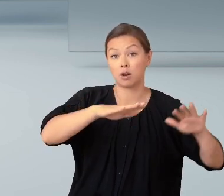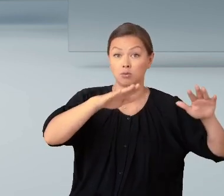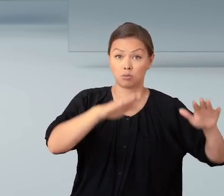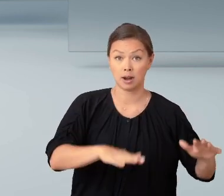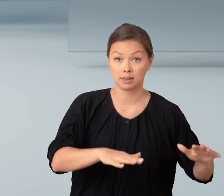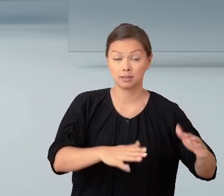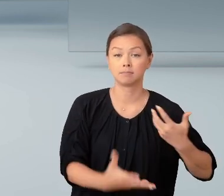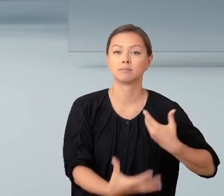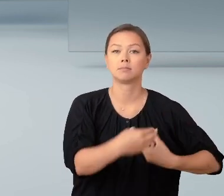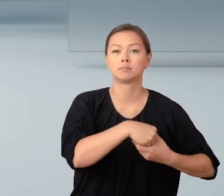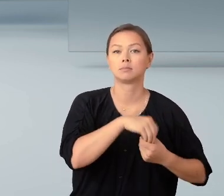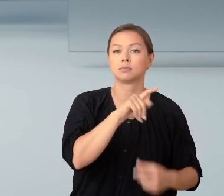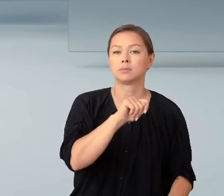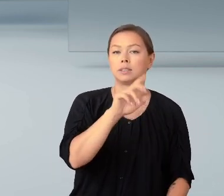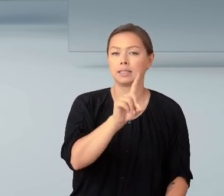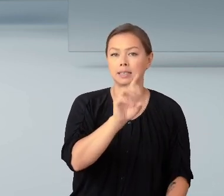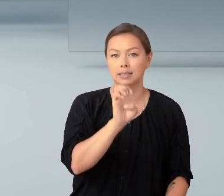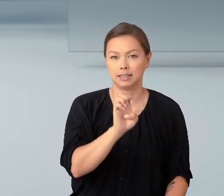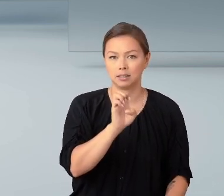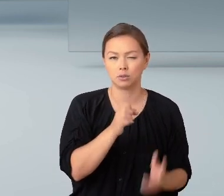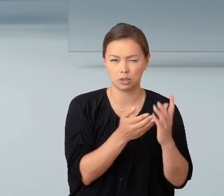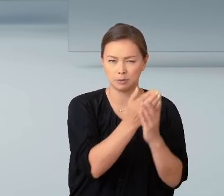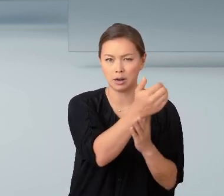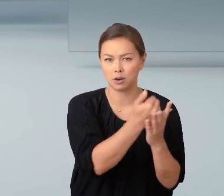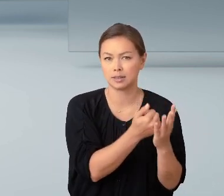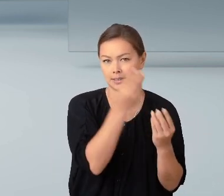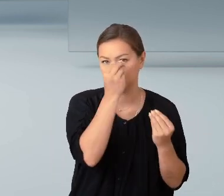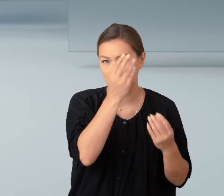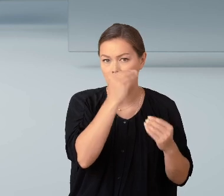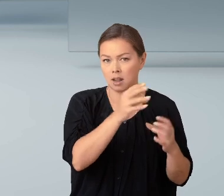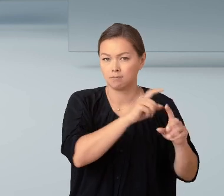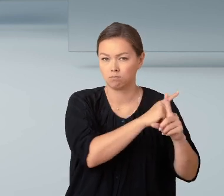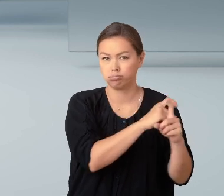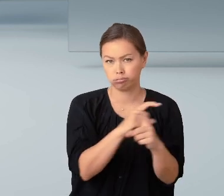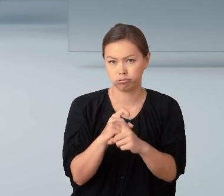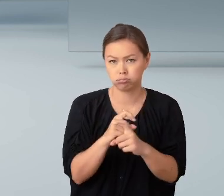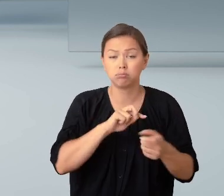transparent data encryption, or TDE. All network traffic inside